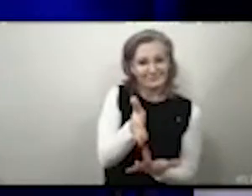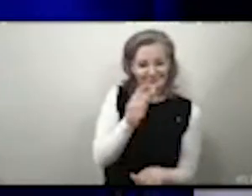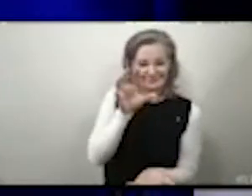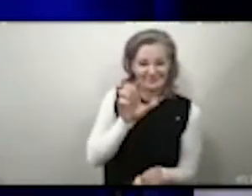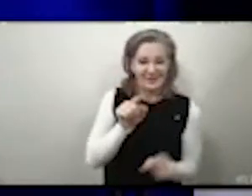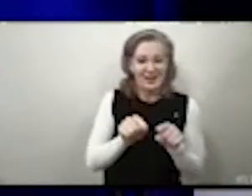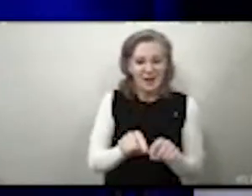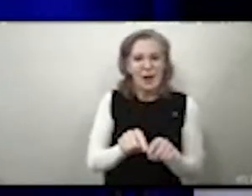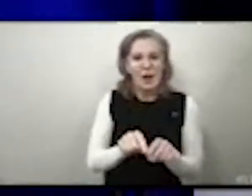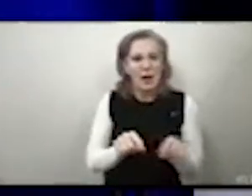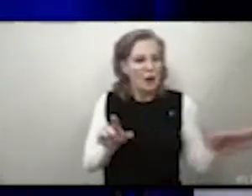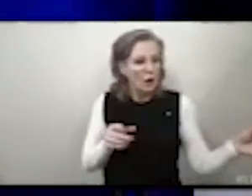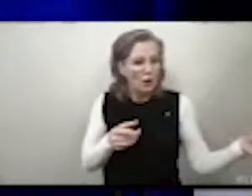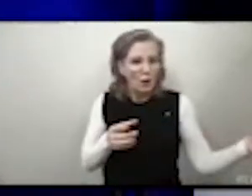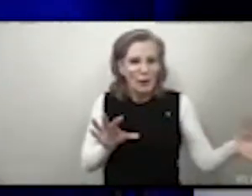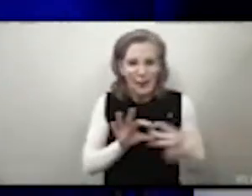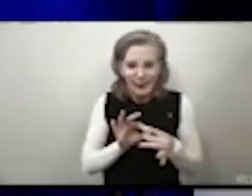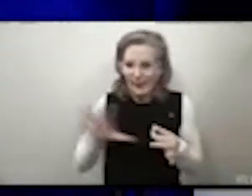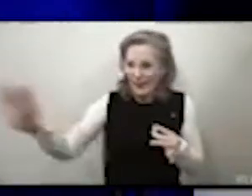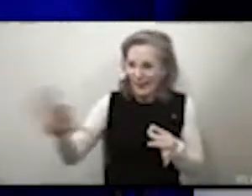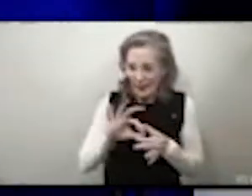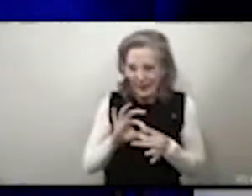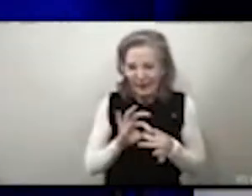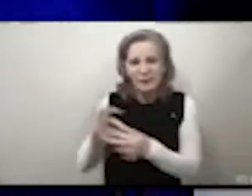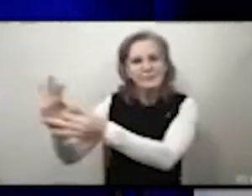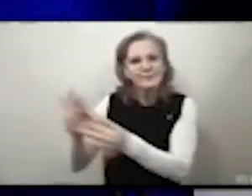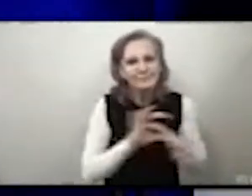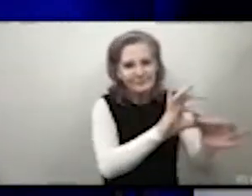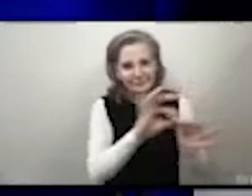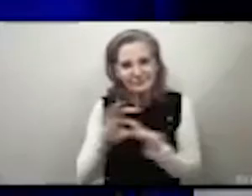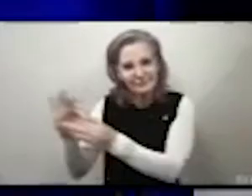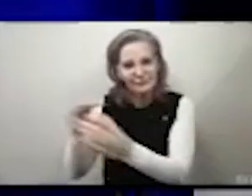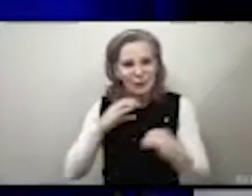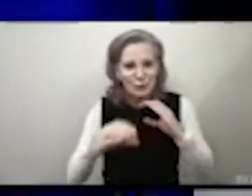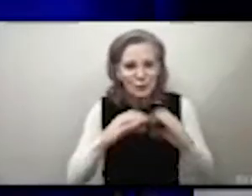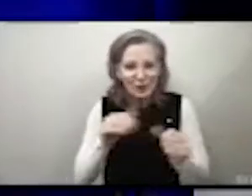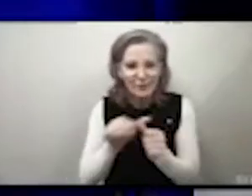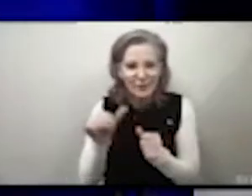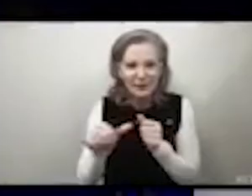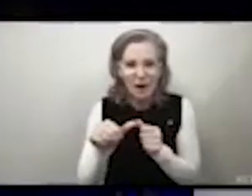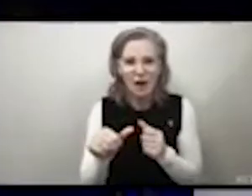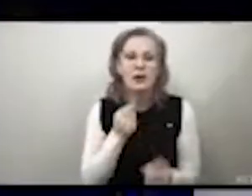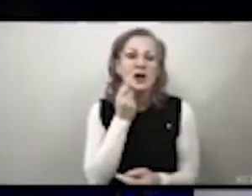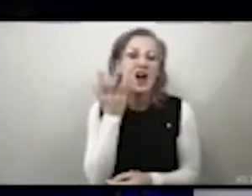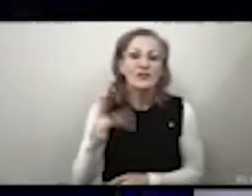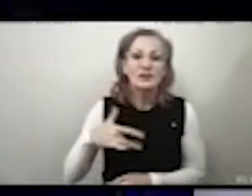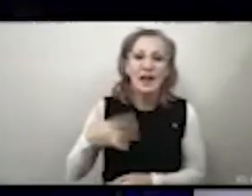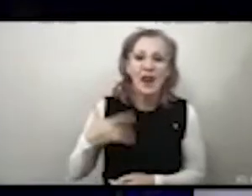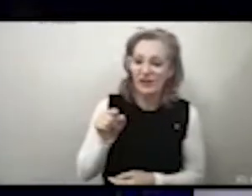people in their normal everyday lives: this is how you respond to that. Now I'll point to the, the example of